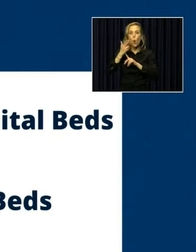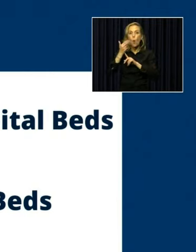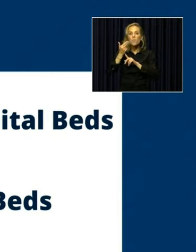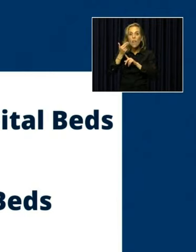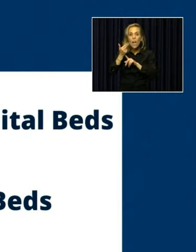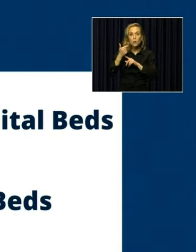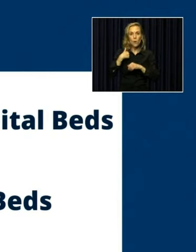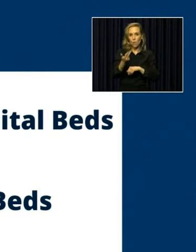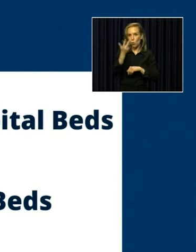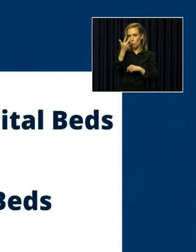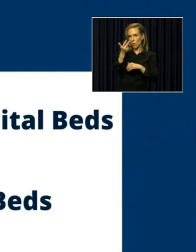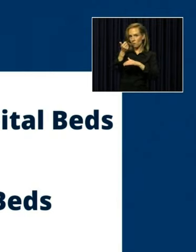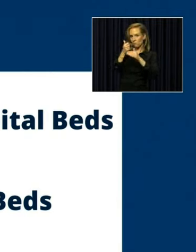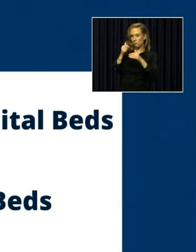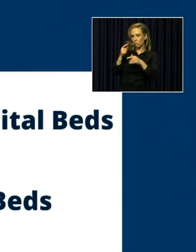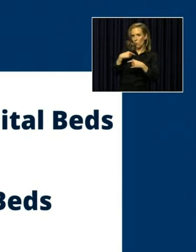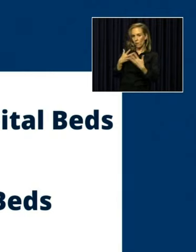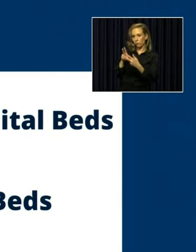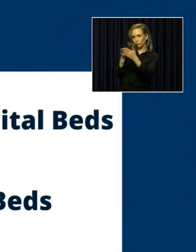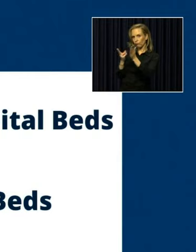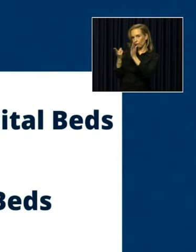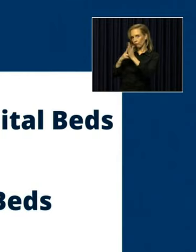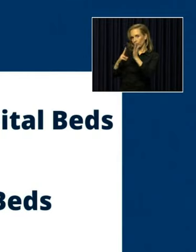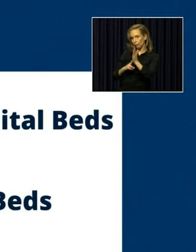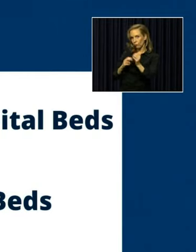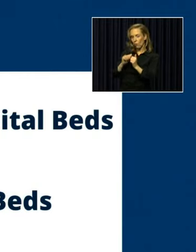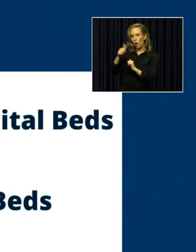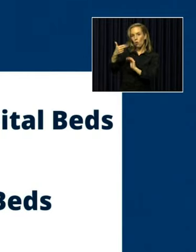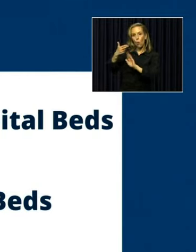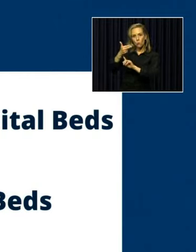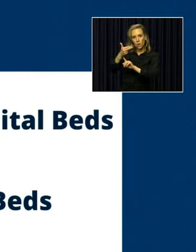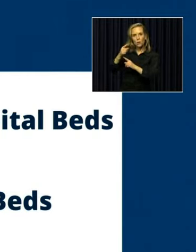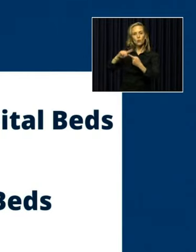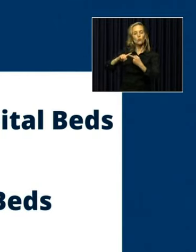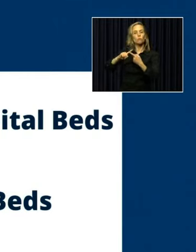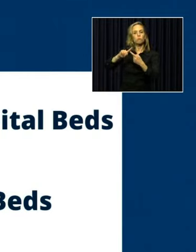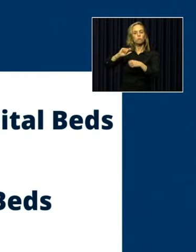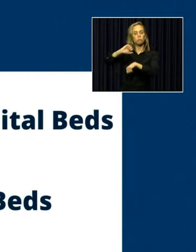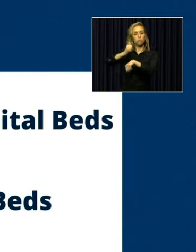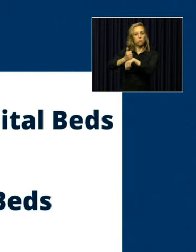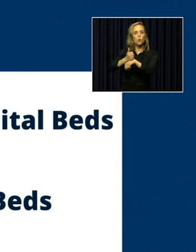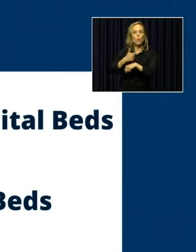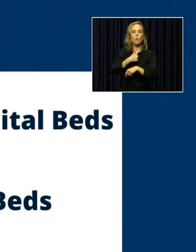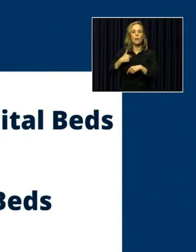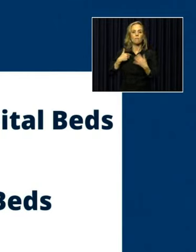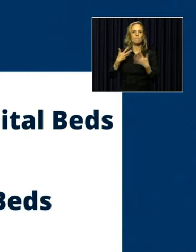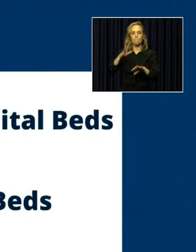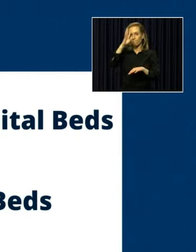WHAT PPE CAN BE.